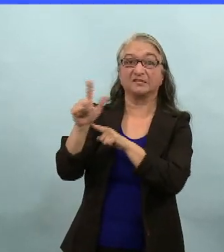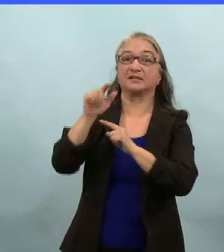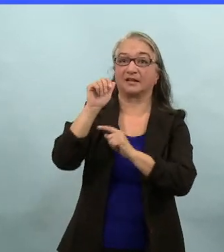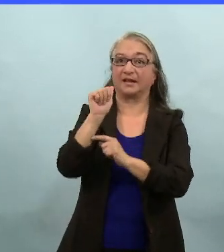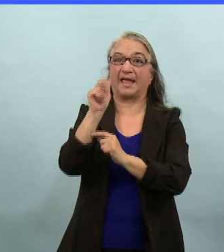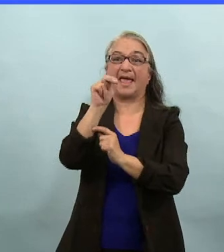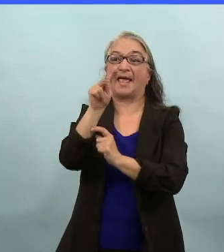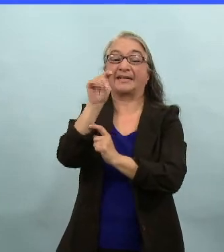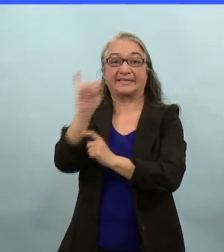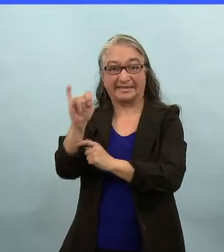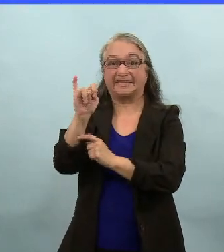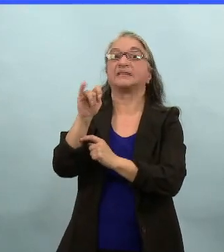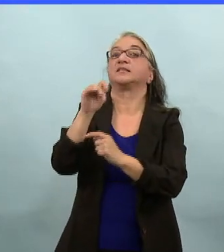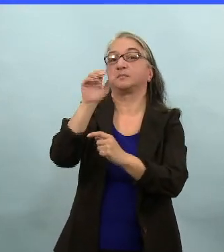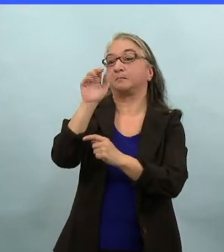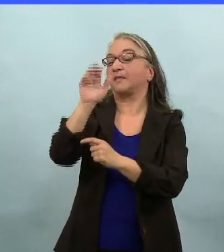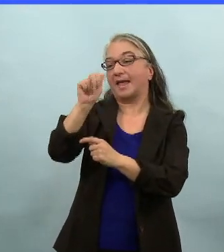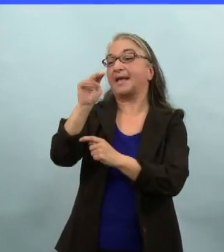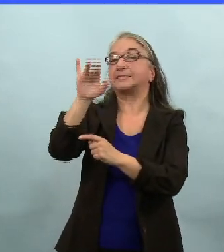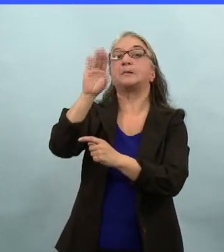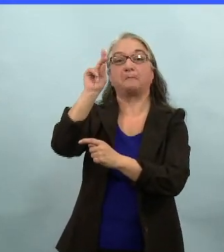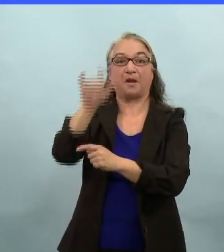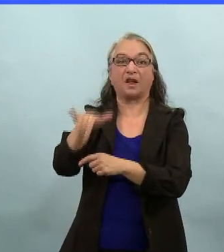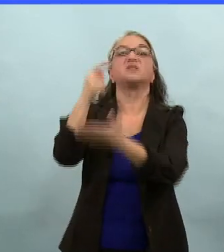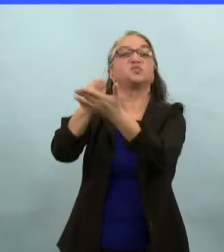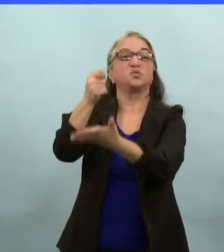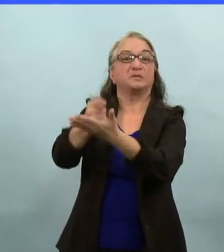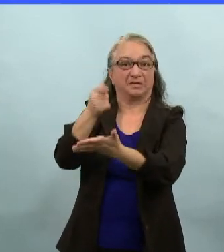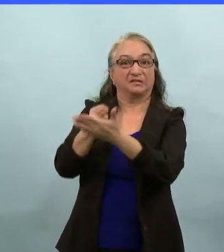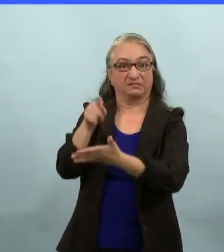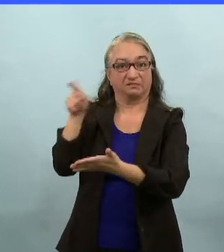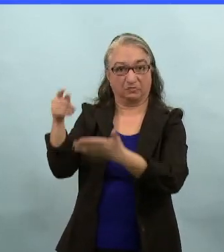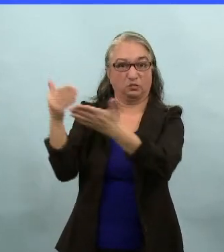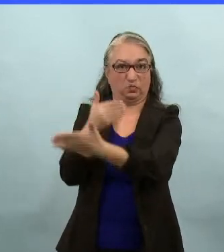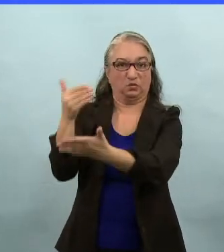we have implemented measures to test all people with symptoms and we continue to increase the